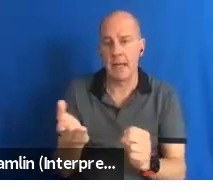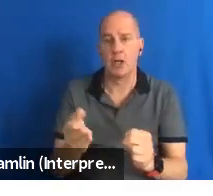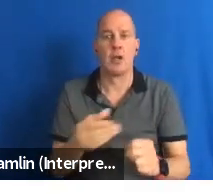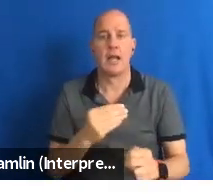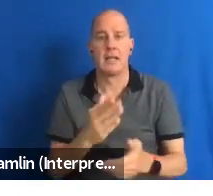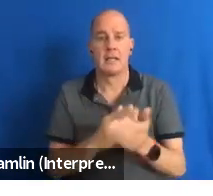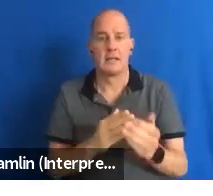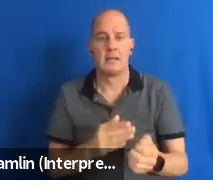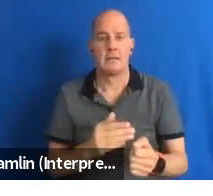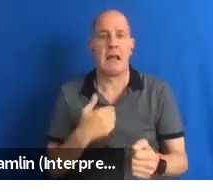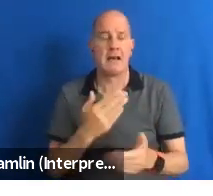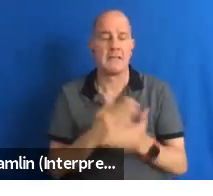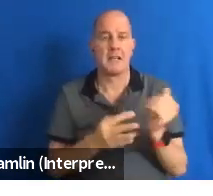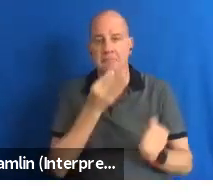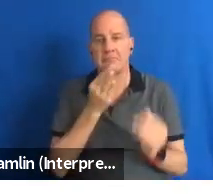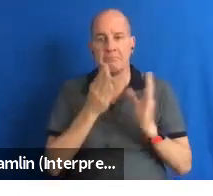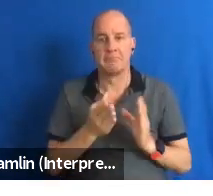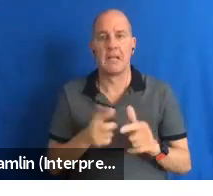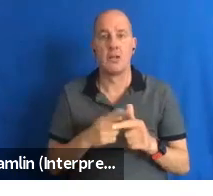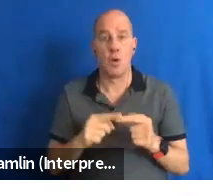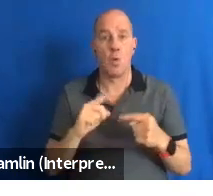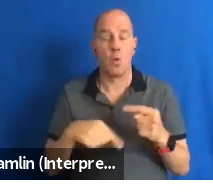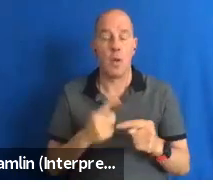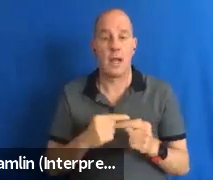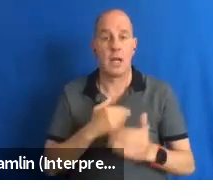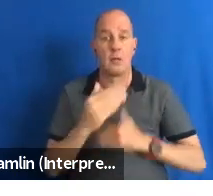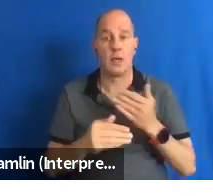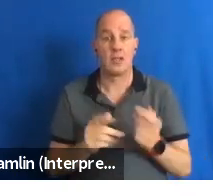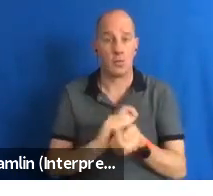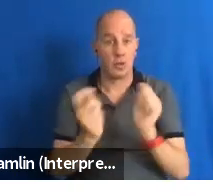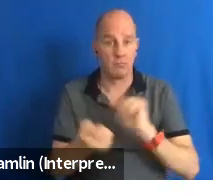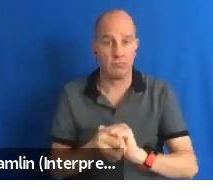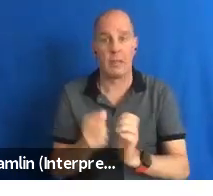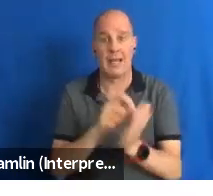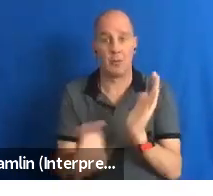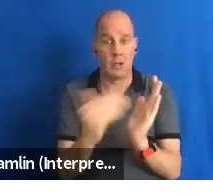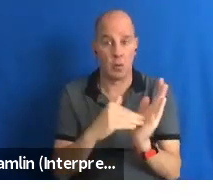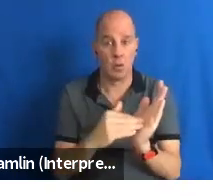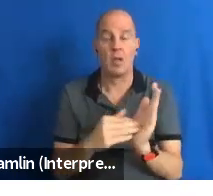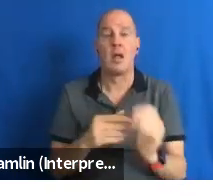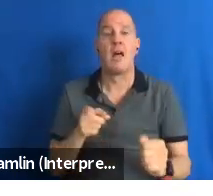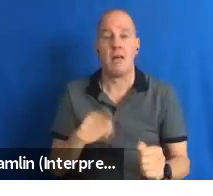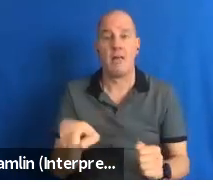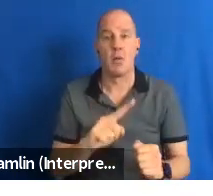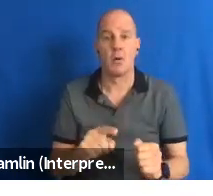that when those processes were rewritten and retooled, they were really more inclusive of